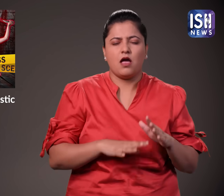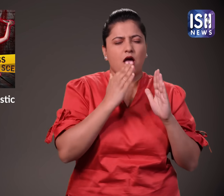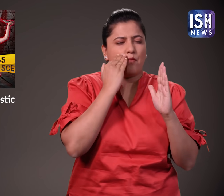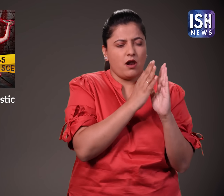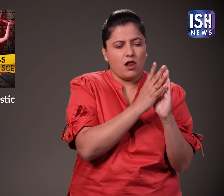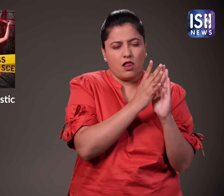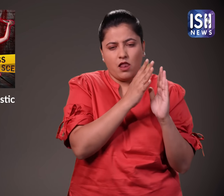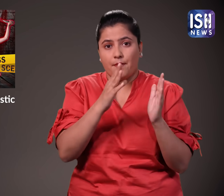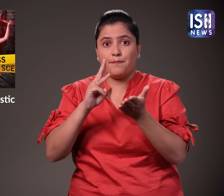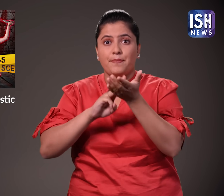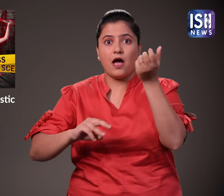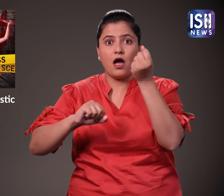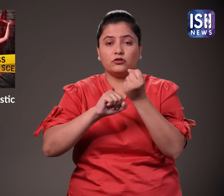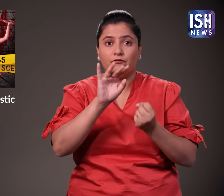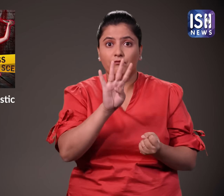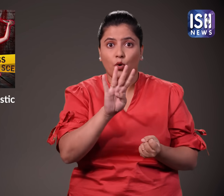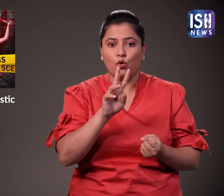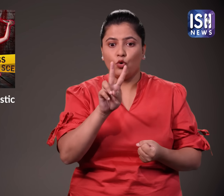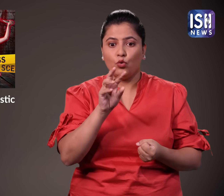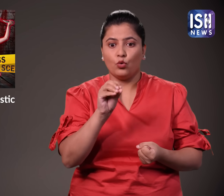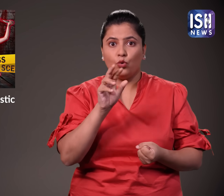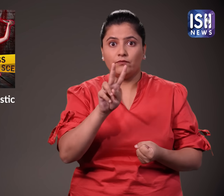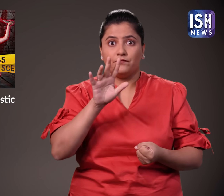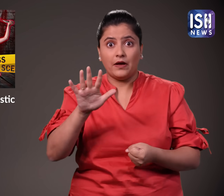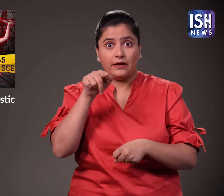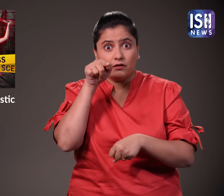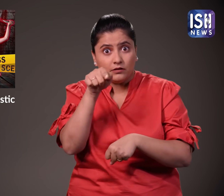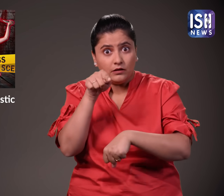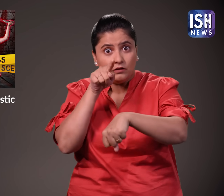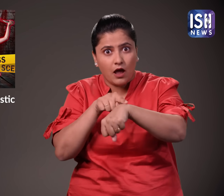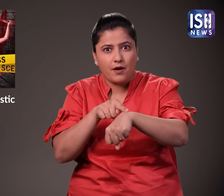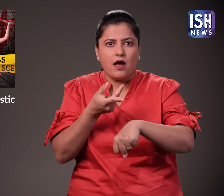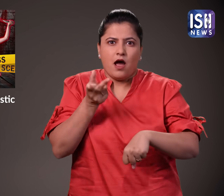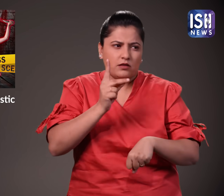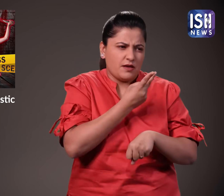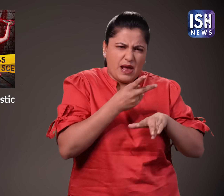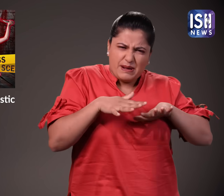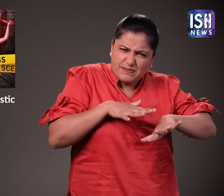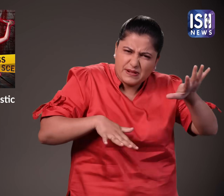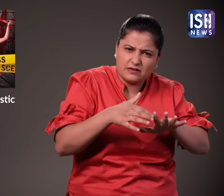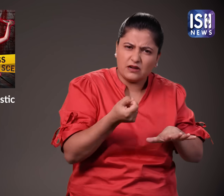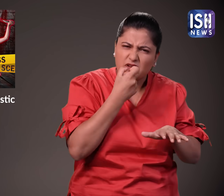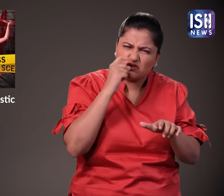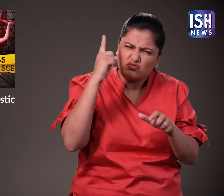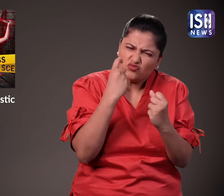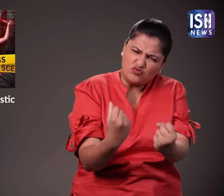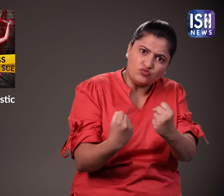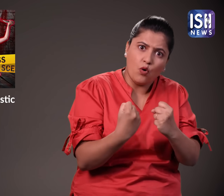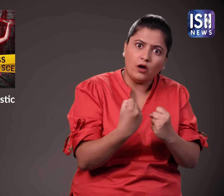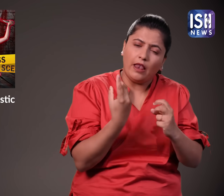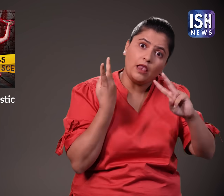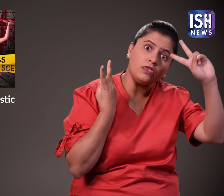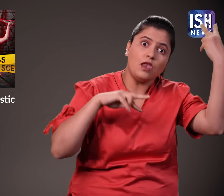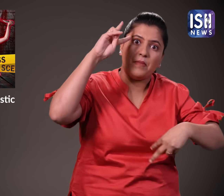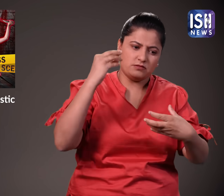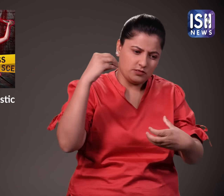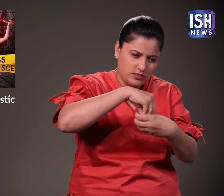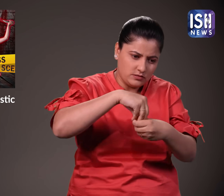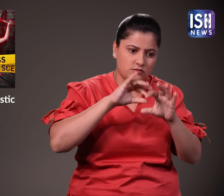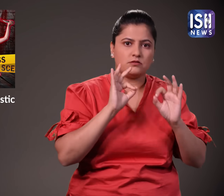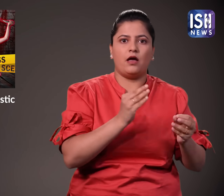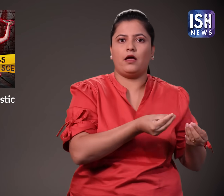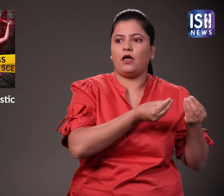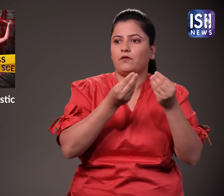Later on 4th March 2025, they tried again. Muskan mixed stronger sedatives in Saurabh's food.